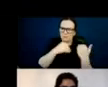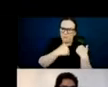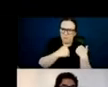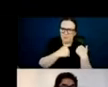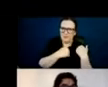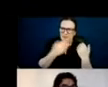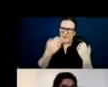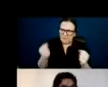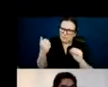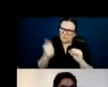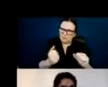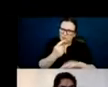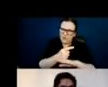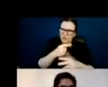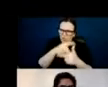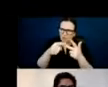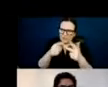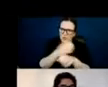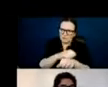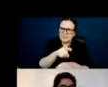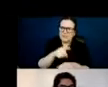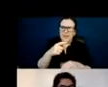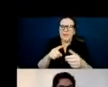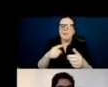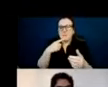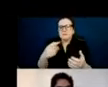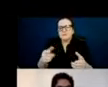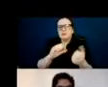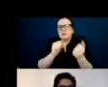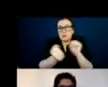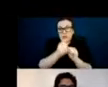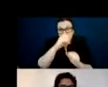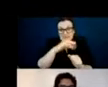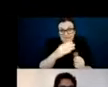But also it's true, changing the civil law is one of the most hard things in our countries.